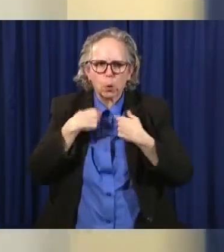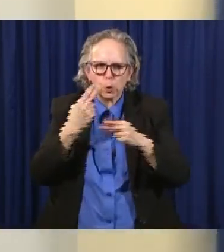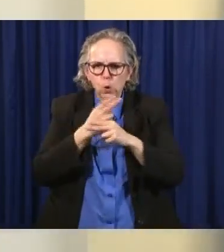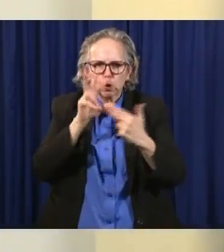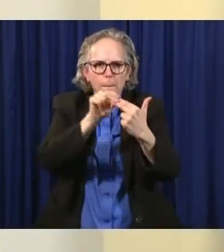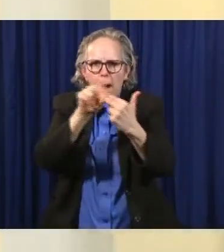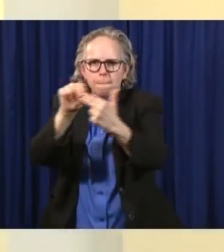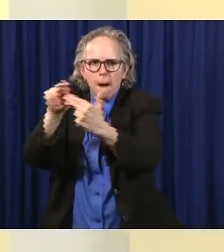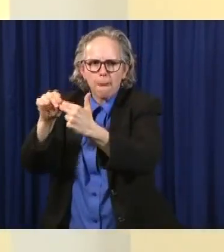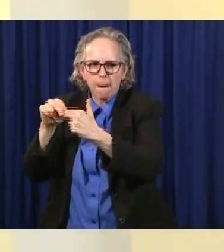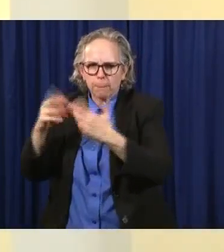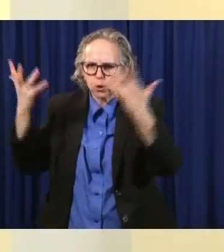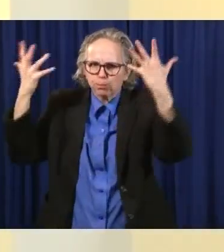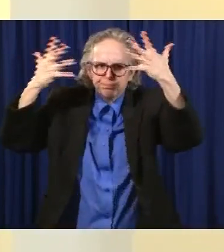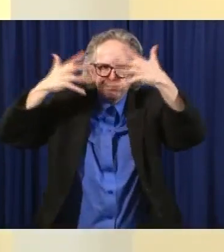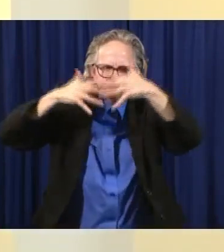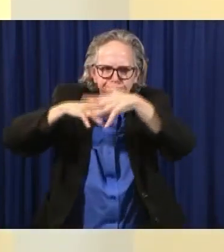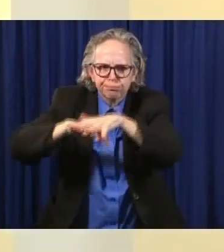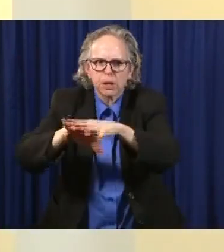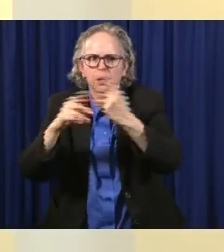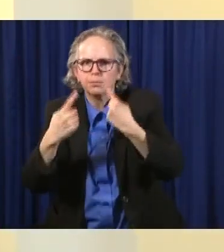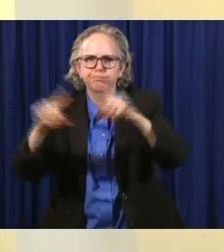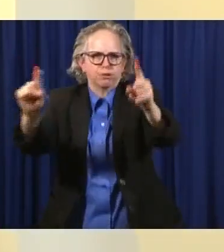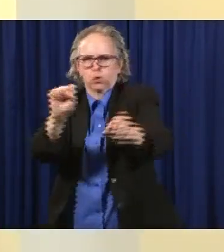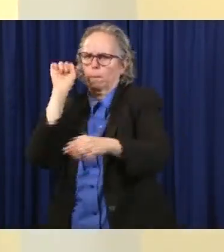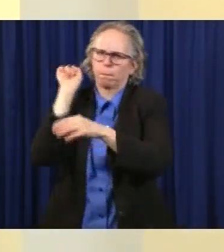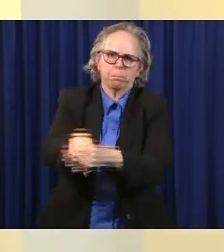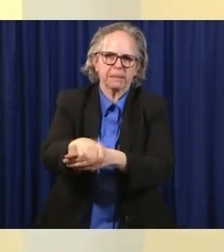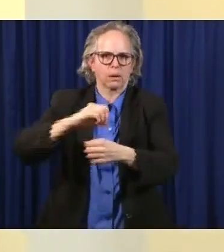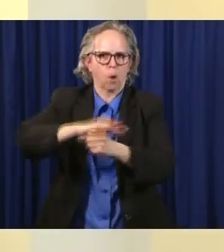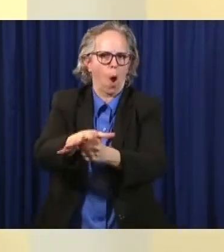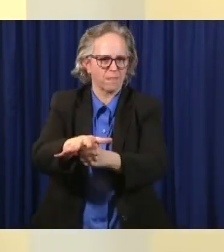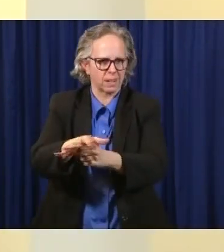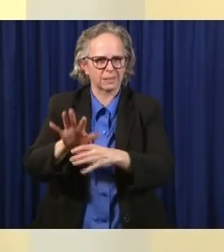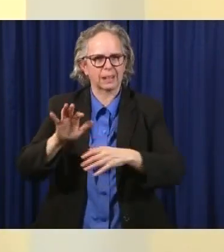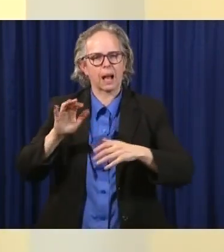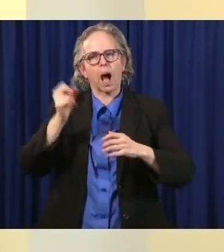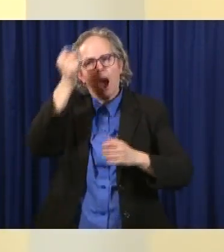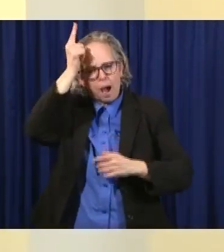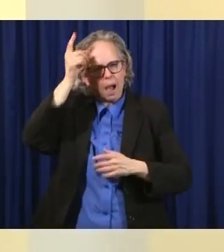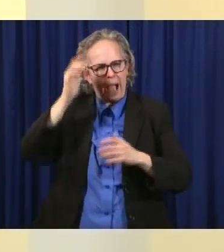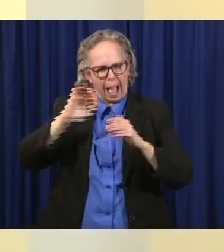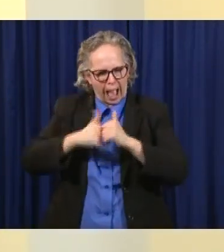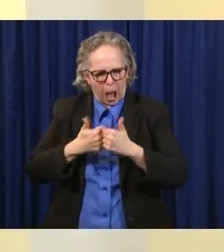CHEAT SHEET TO EVERY TOOL IN THE TOOLBOX IT WILL BE THIS ADAPTIVE RESPONSE TO COVID-19. IT HAD GIVE YOU A LOT OF SENSE